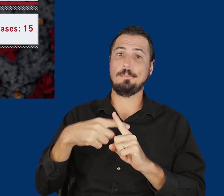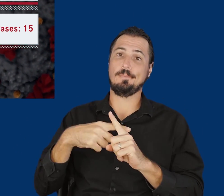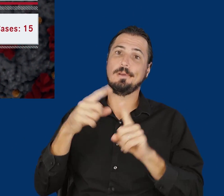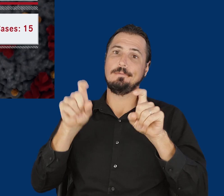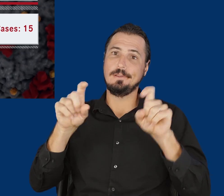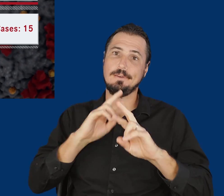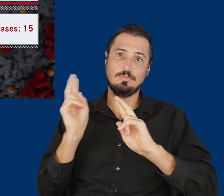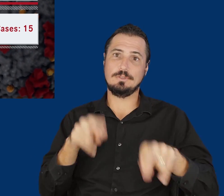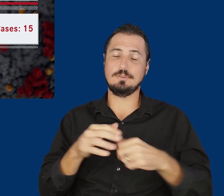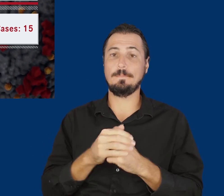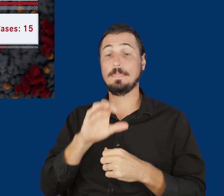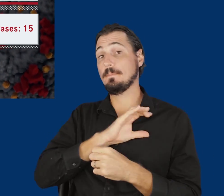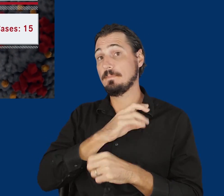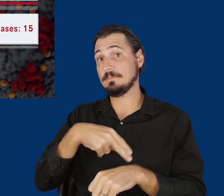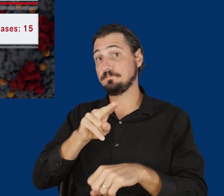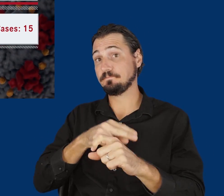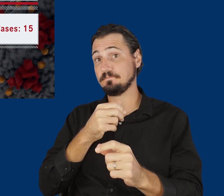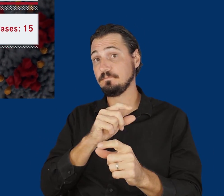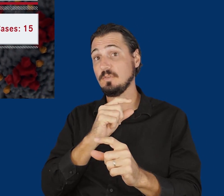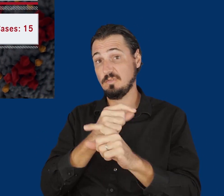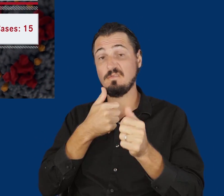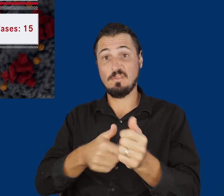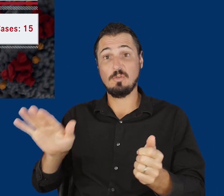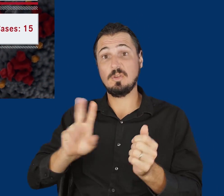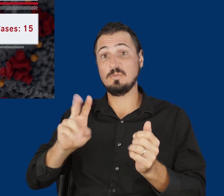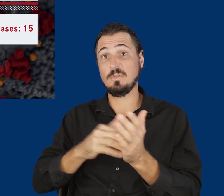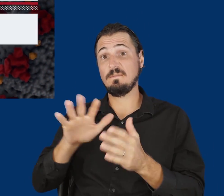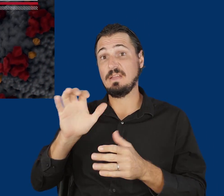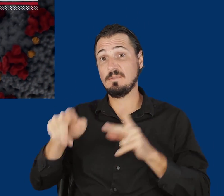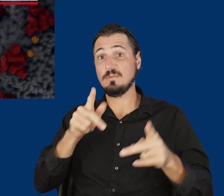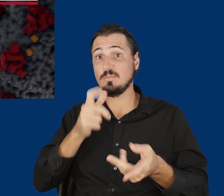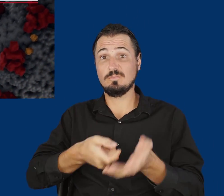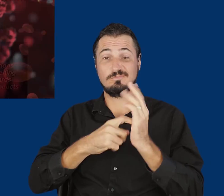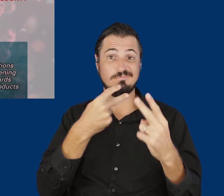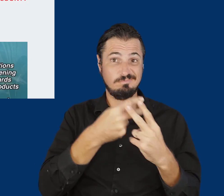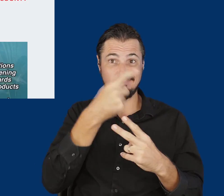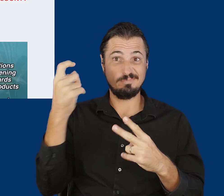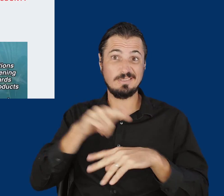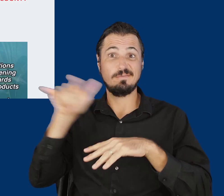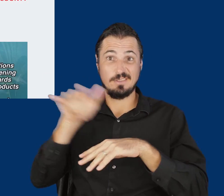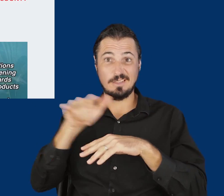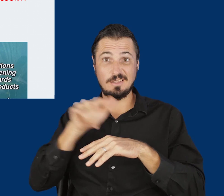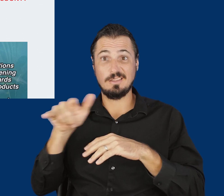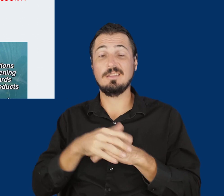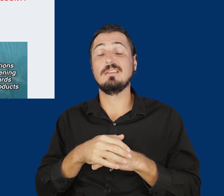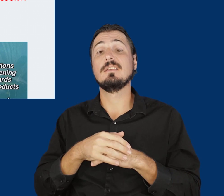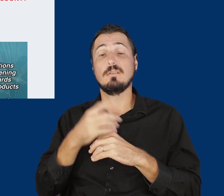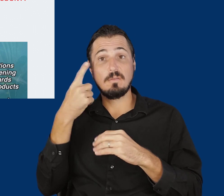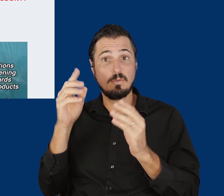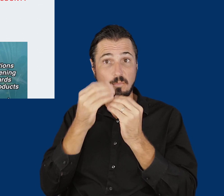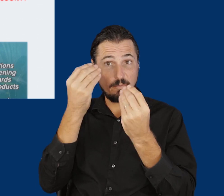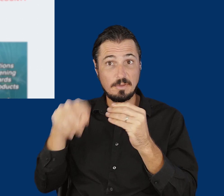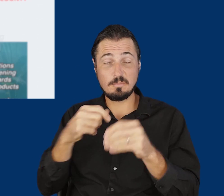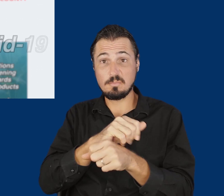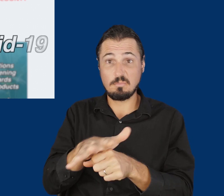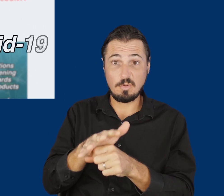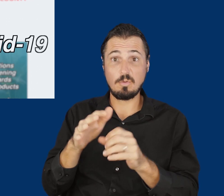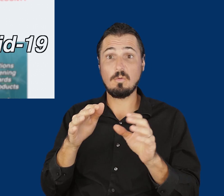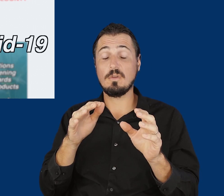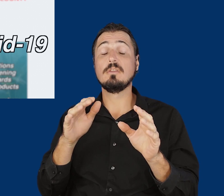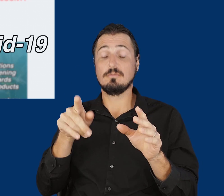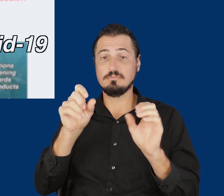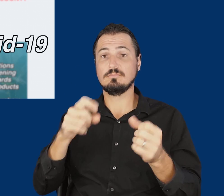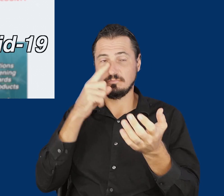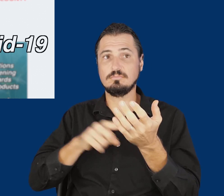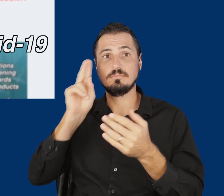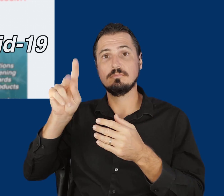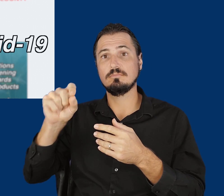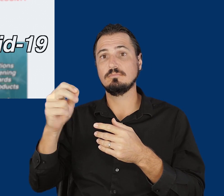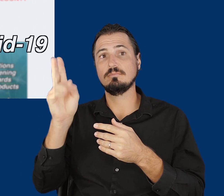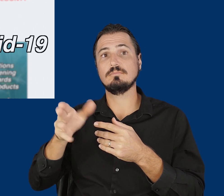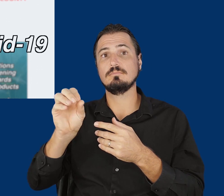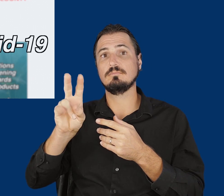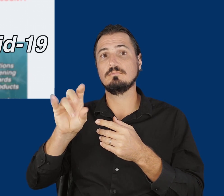Police and the National Guard are tracking more than 2,500 people in travel-related quarantine. For additional information on our COVID cases, please visit kauai.gov/COVID-19